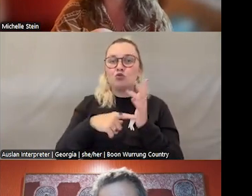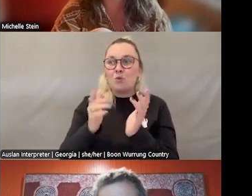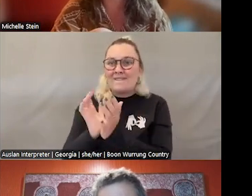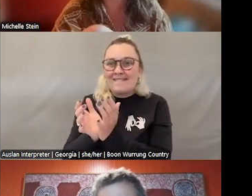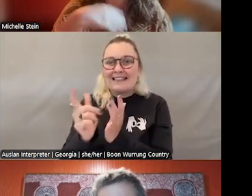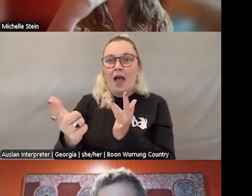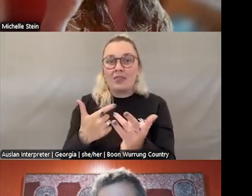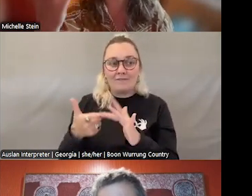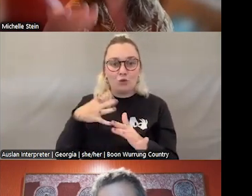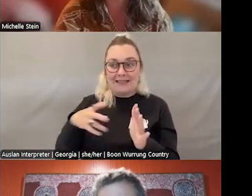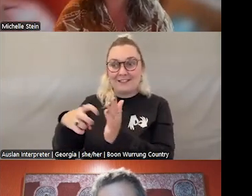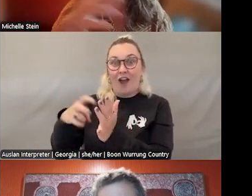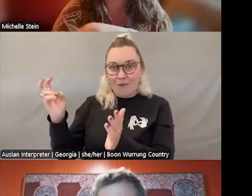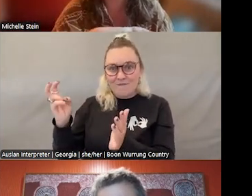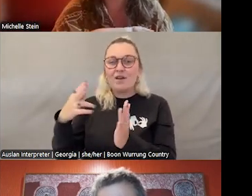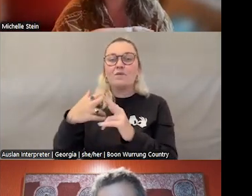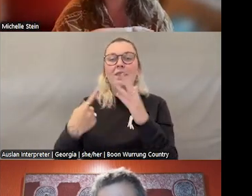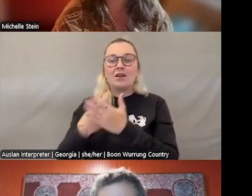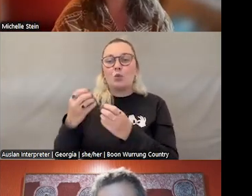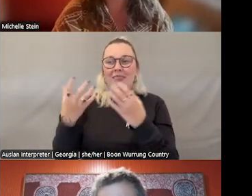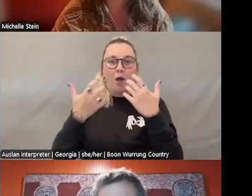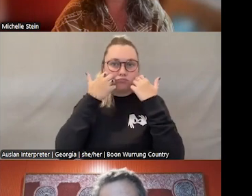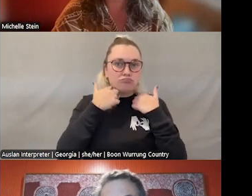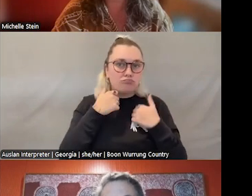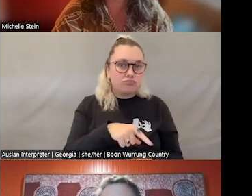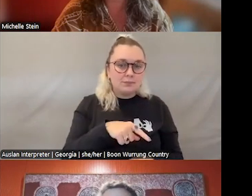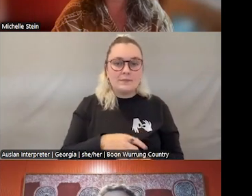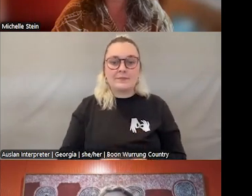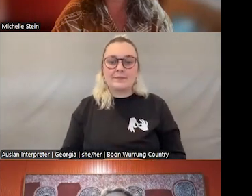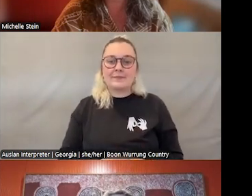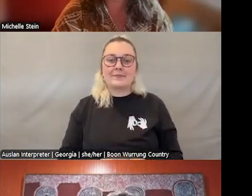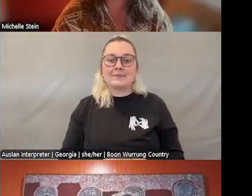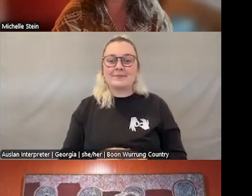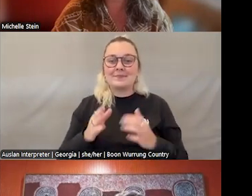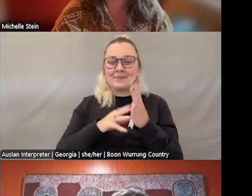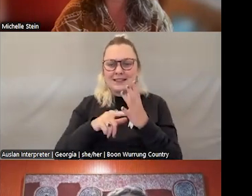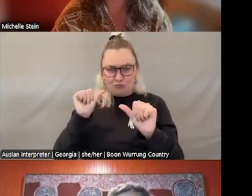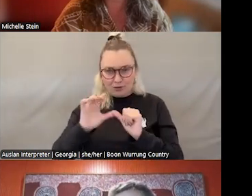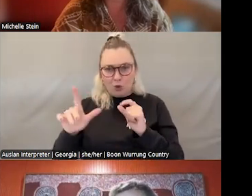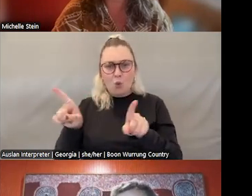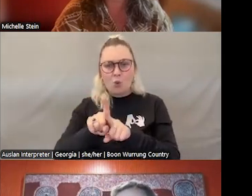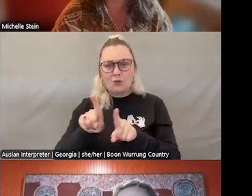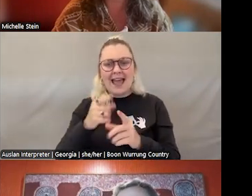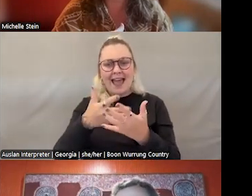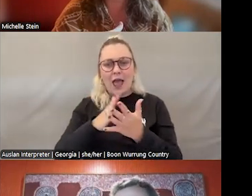need sign off for that event to happen. >> Brilliant. How do you define an active